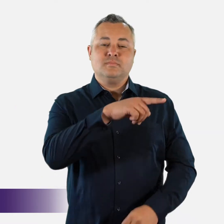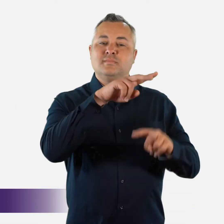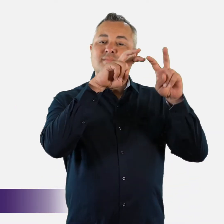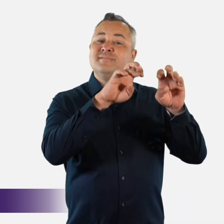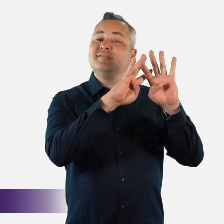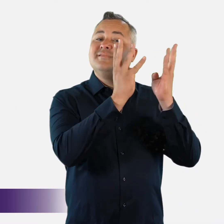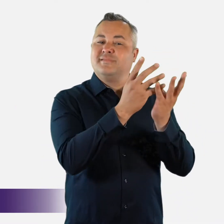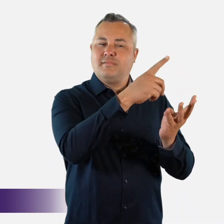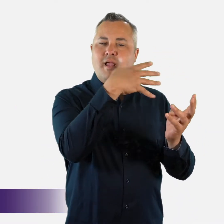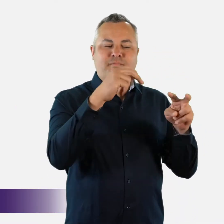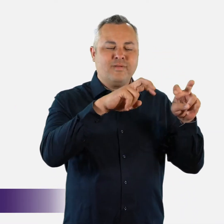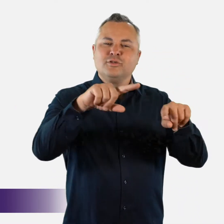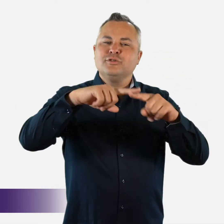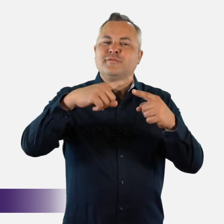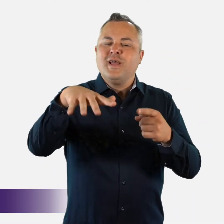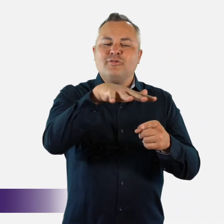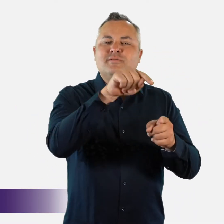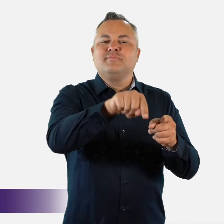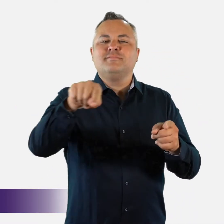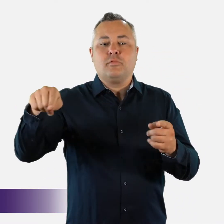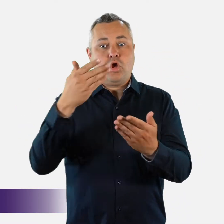Education and learning is a key area of inquiry for -